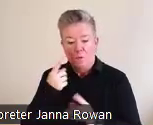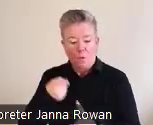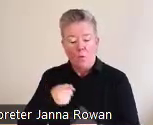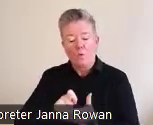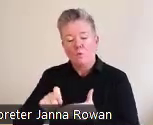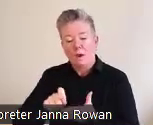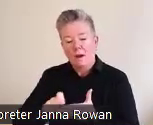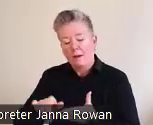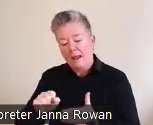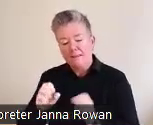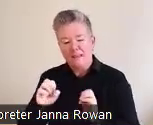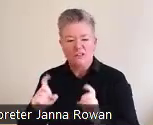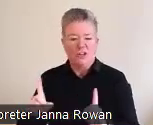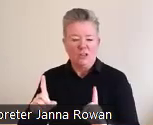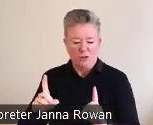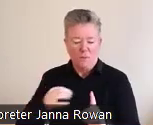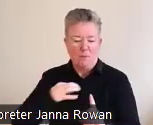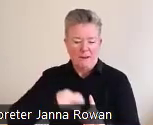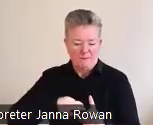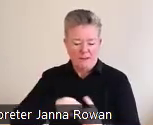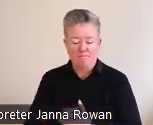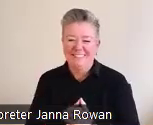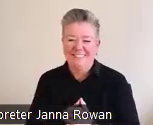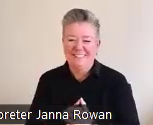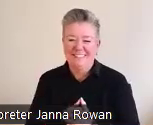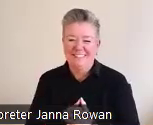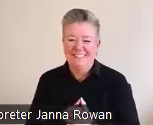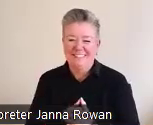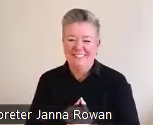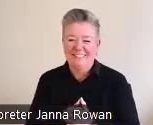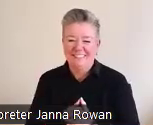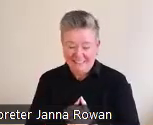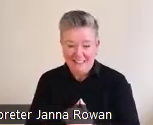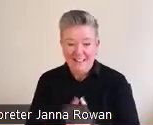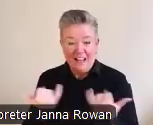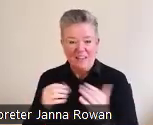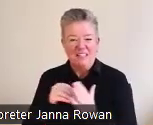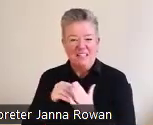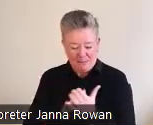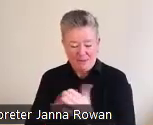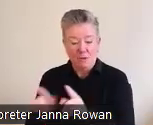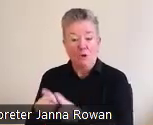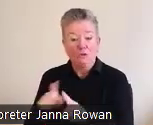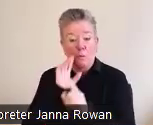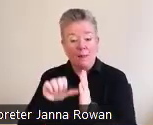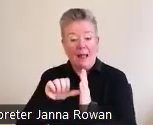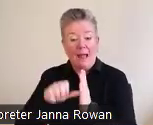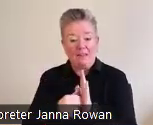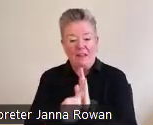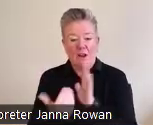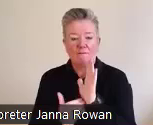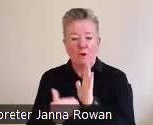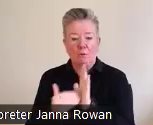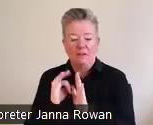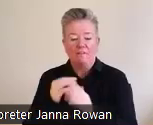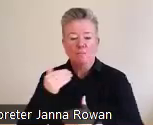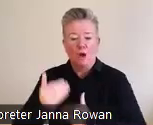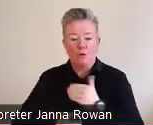as an educational benefit. These documents also highlight the frequency of progress monitoring